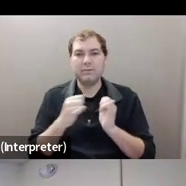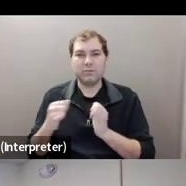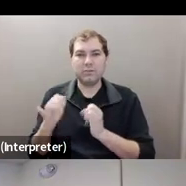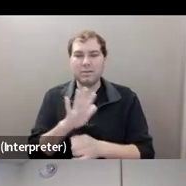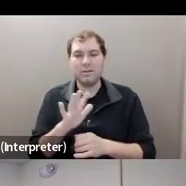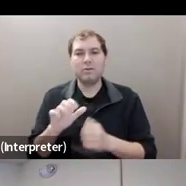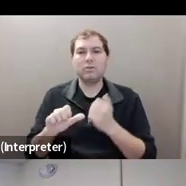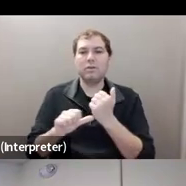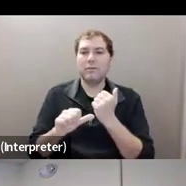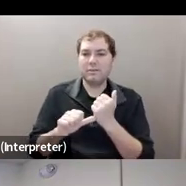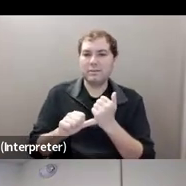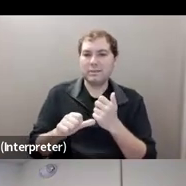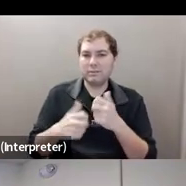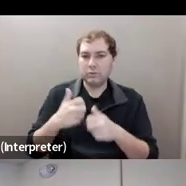TELEPHONE_USER: Issued. Then TELEPHONE_USER: Erm.